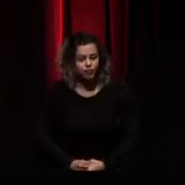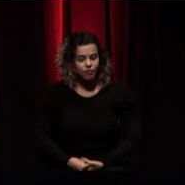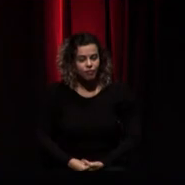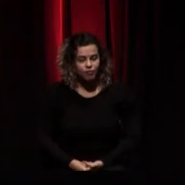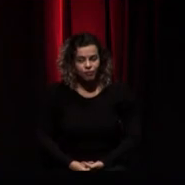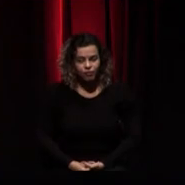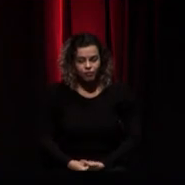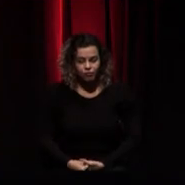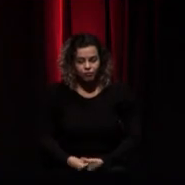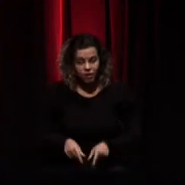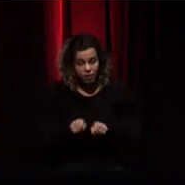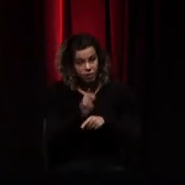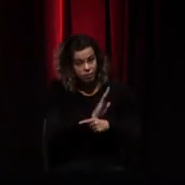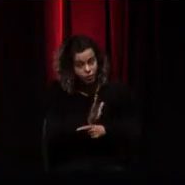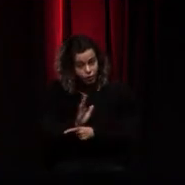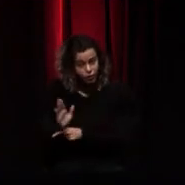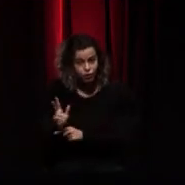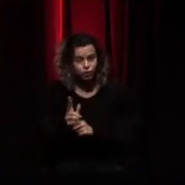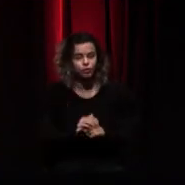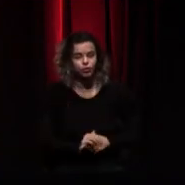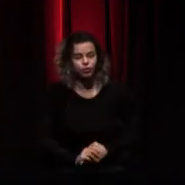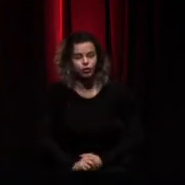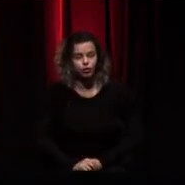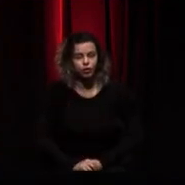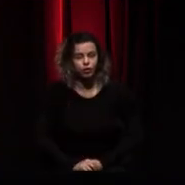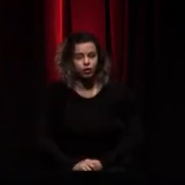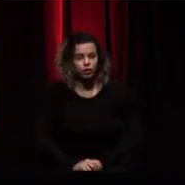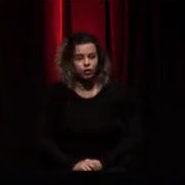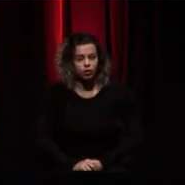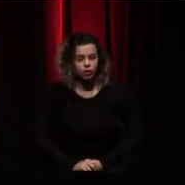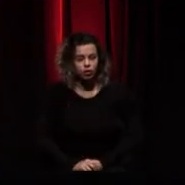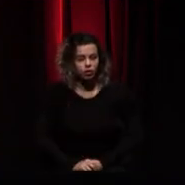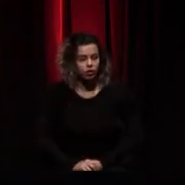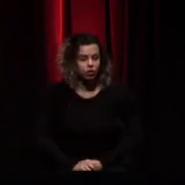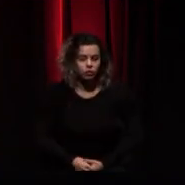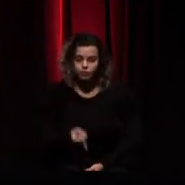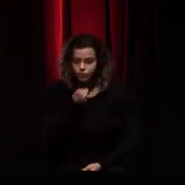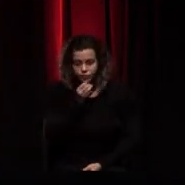Videos, you name it.